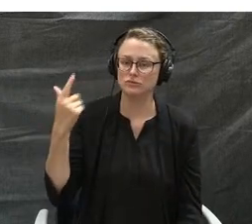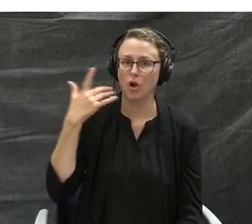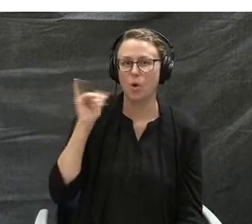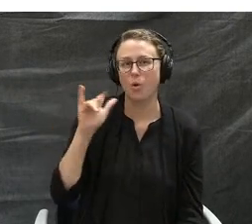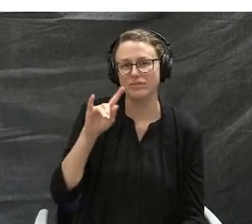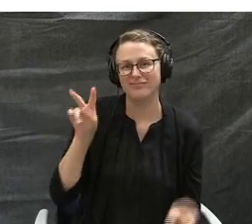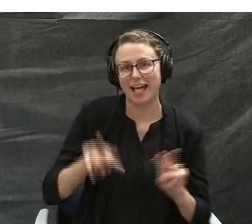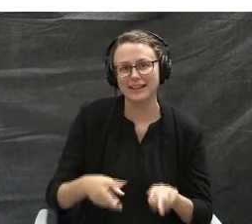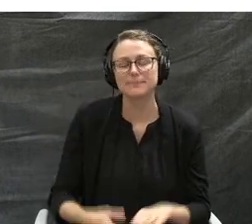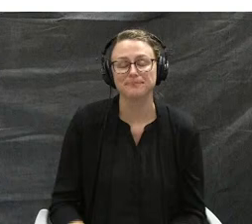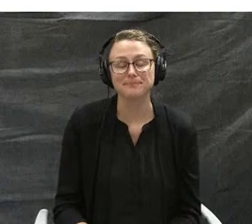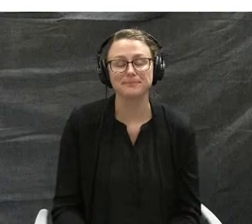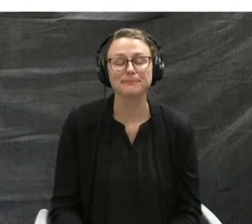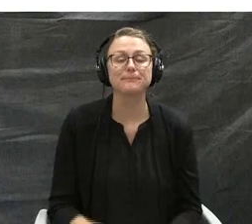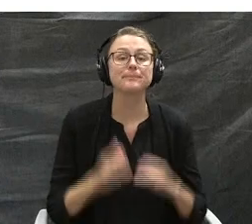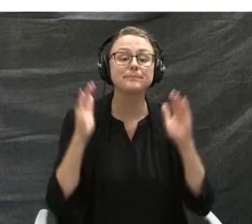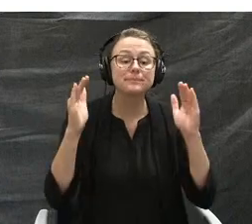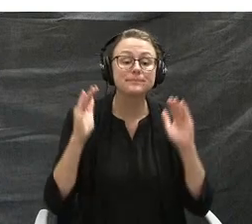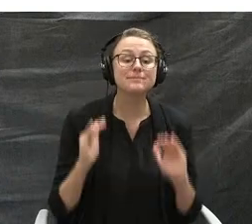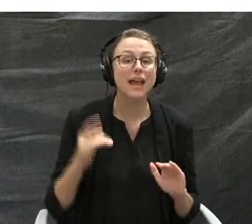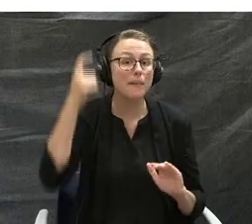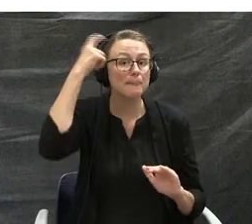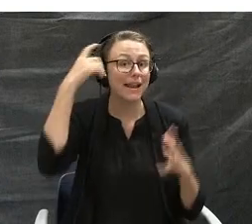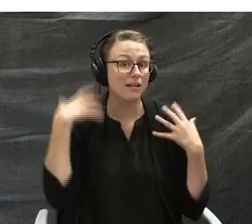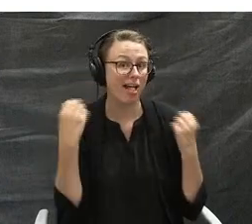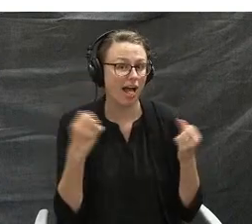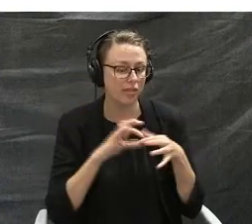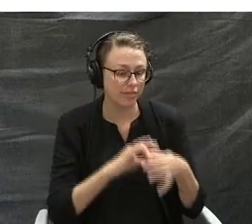A question regarding mental health. Nancy McGovern of Minne